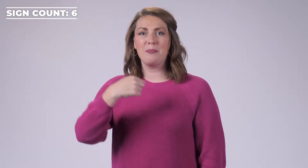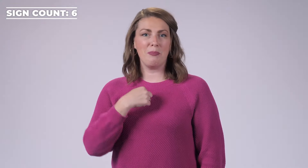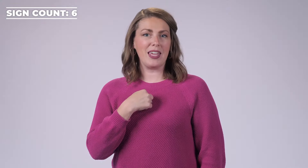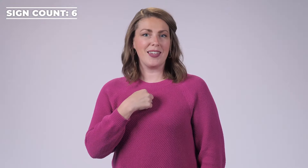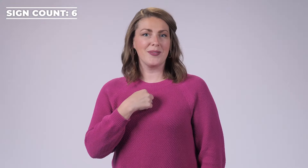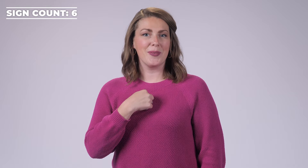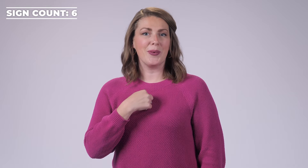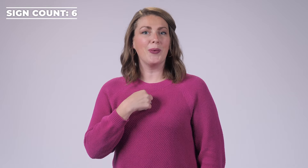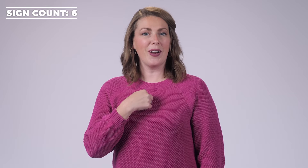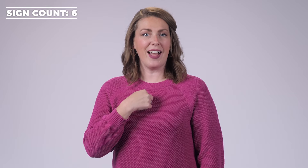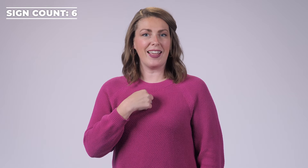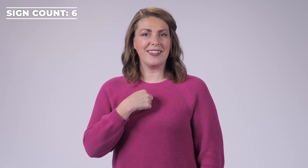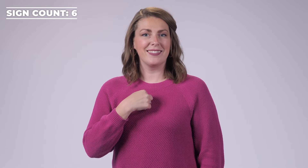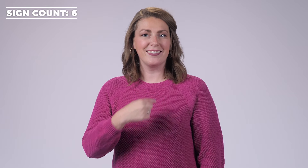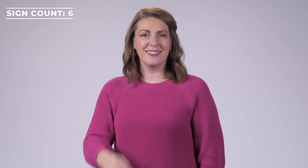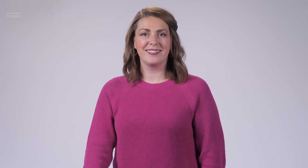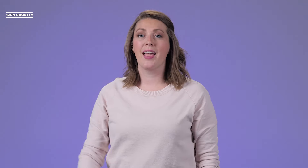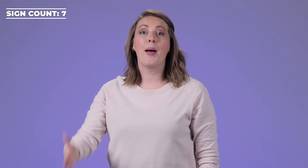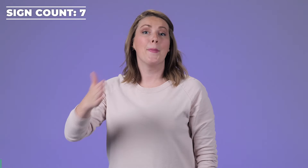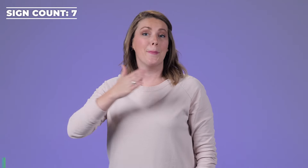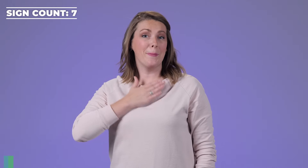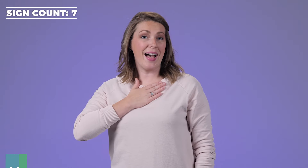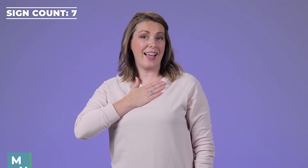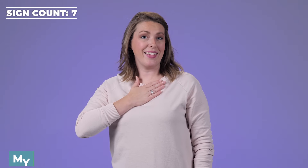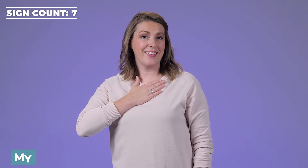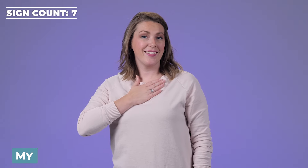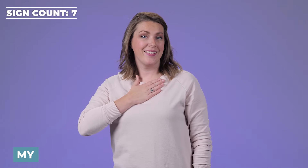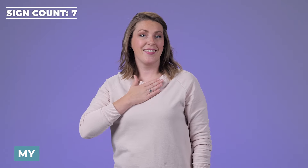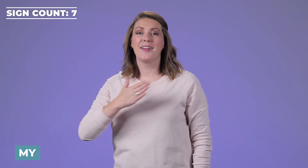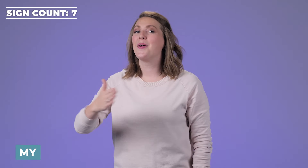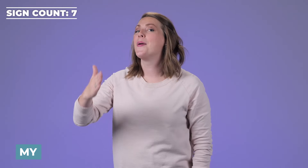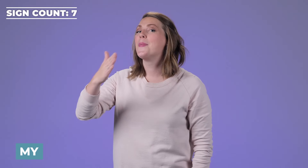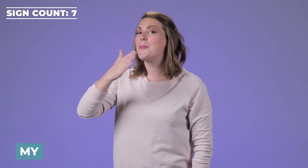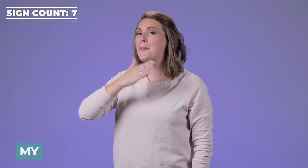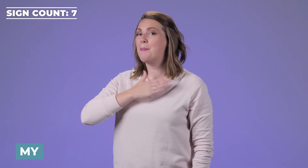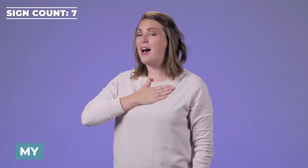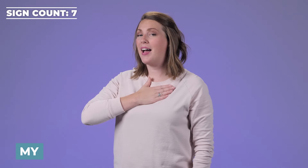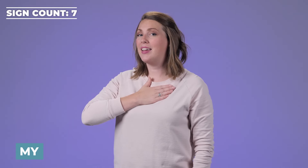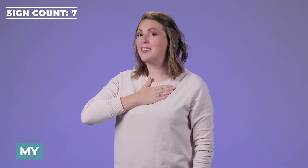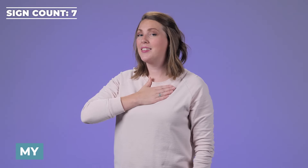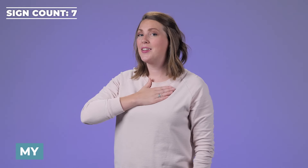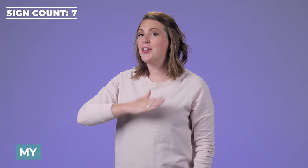Me or I. My, my.